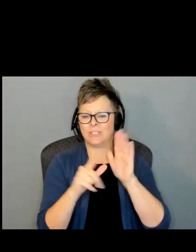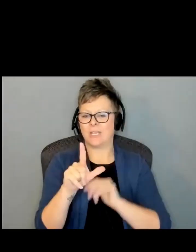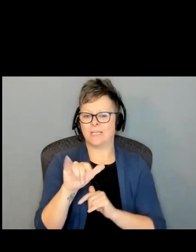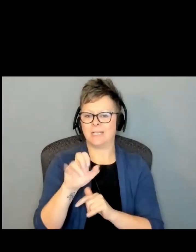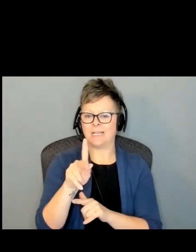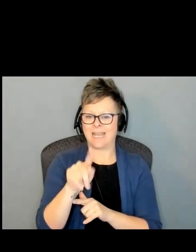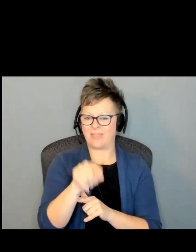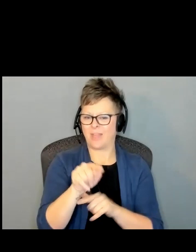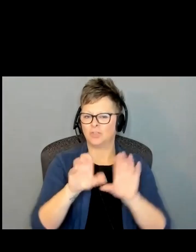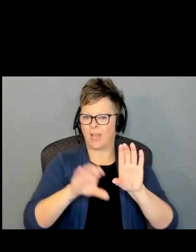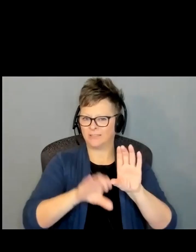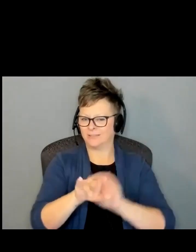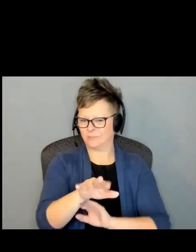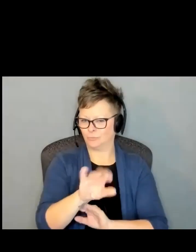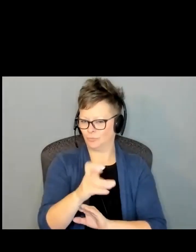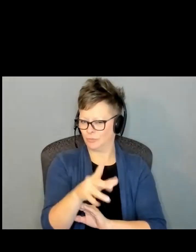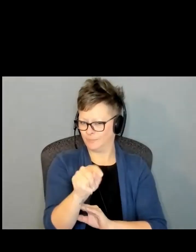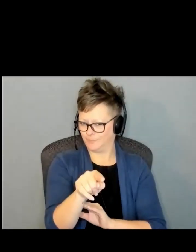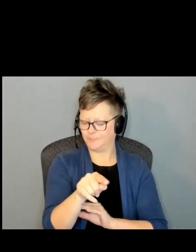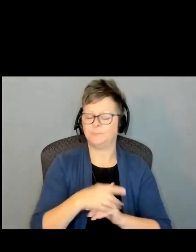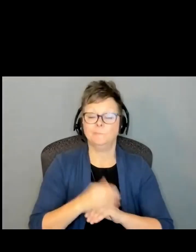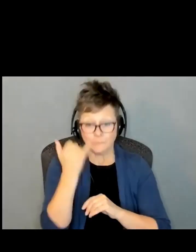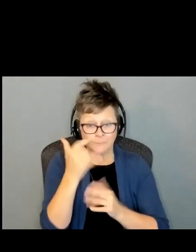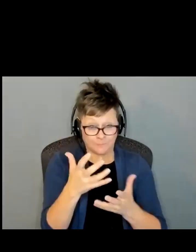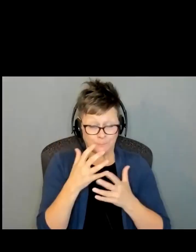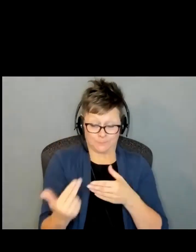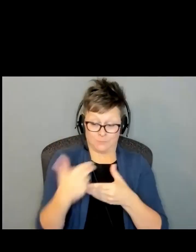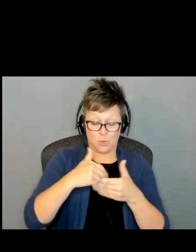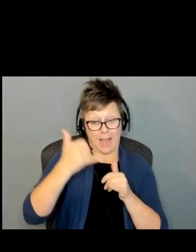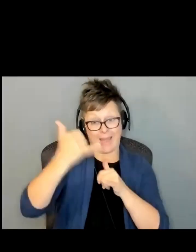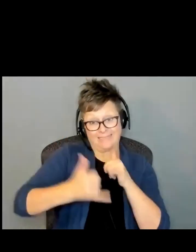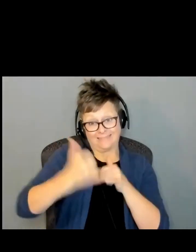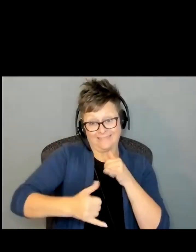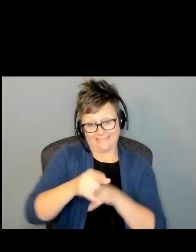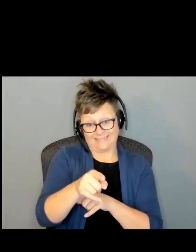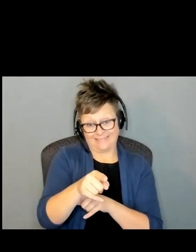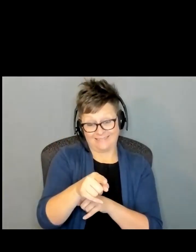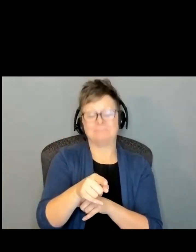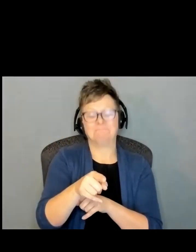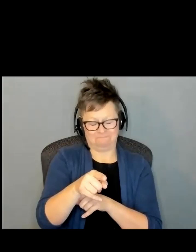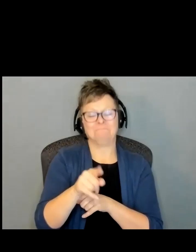If you are interested in joining our final installment you can find the link by registering